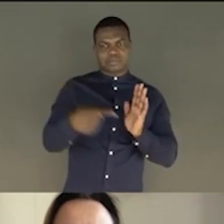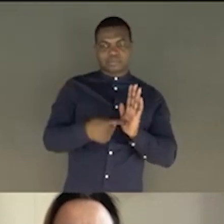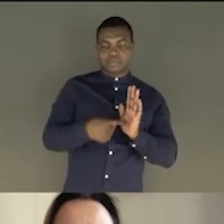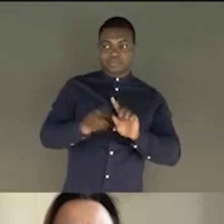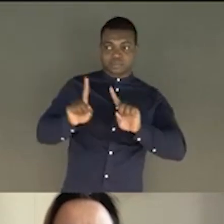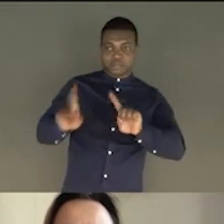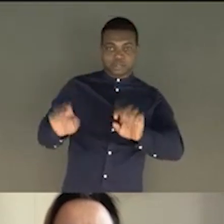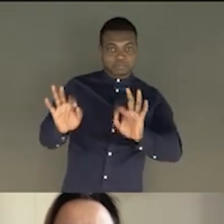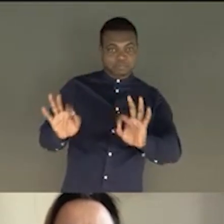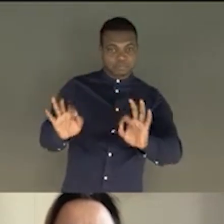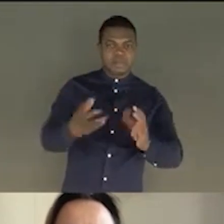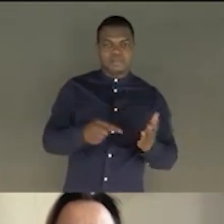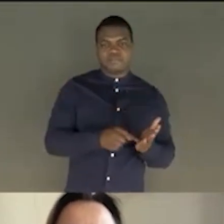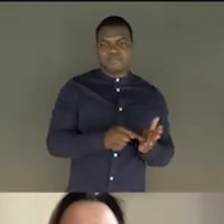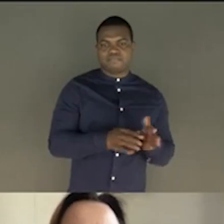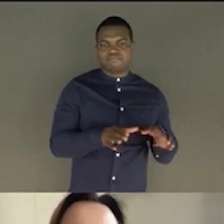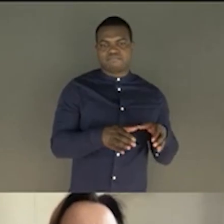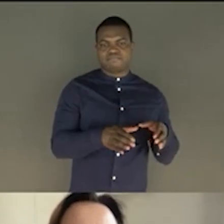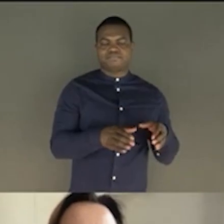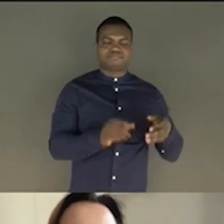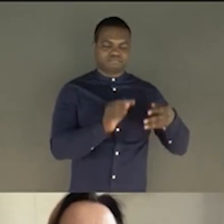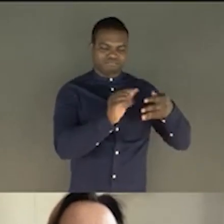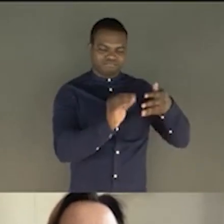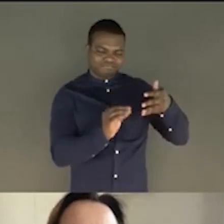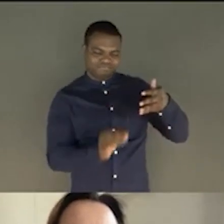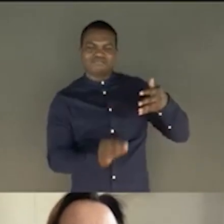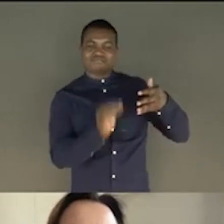So we wanted to try different techniques or solutions. So the toolstep was one of the solutions